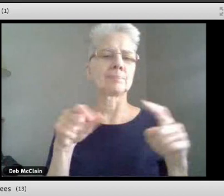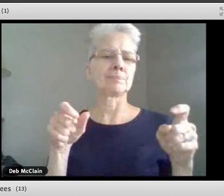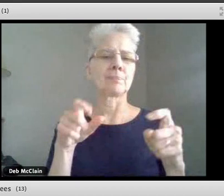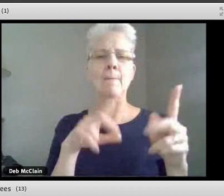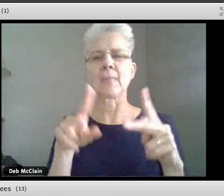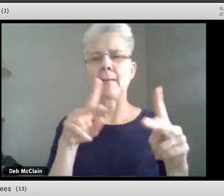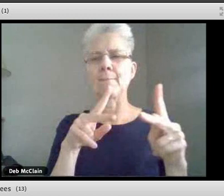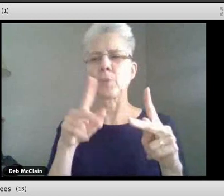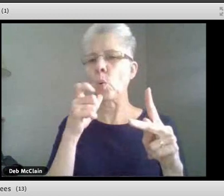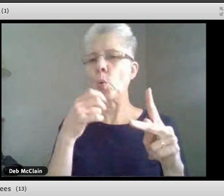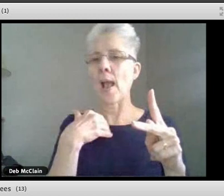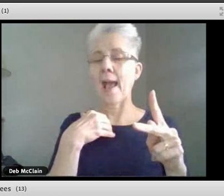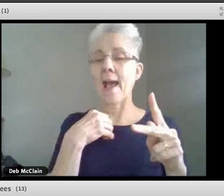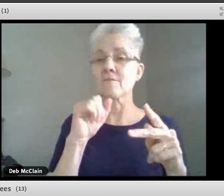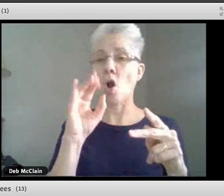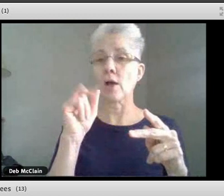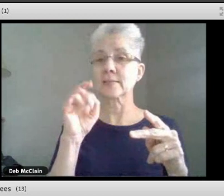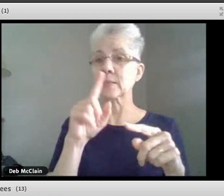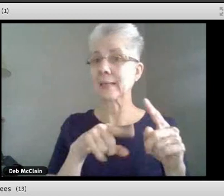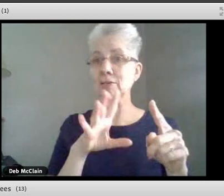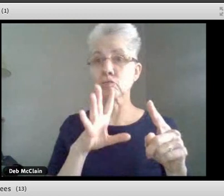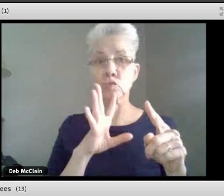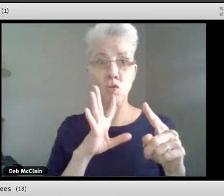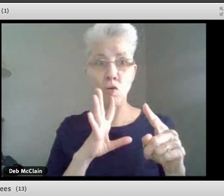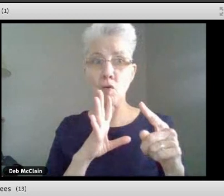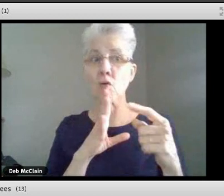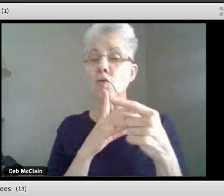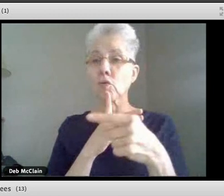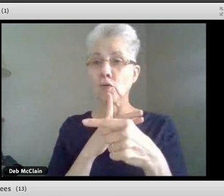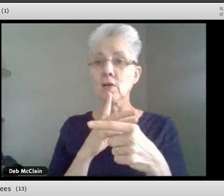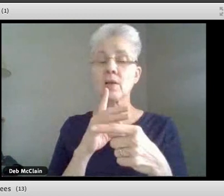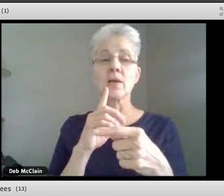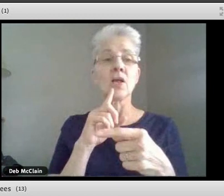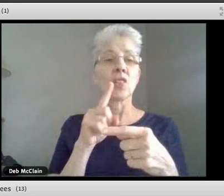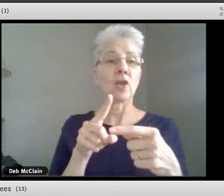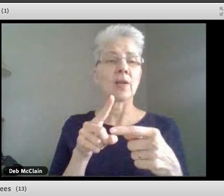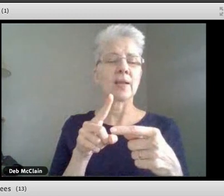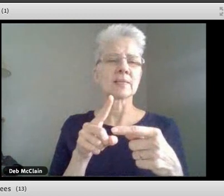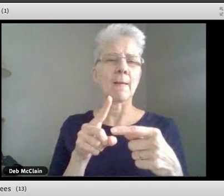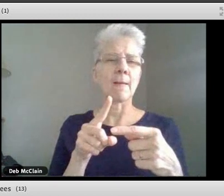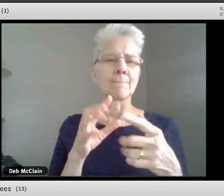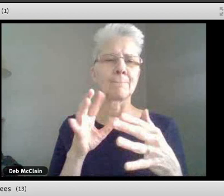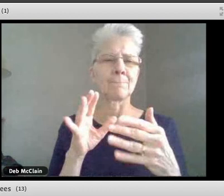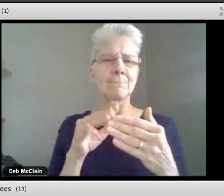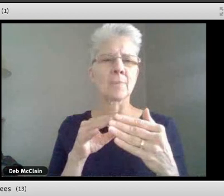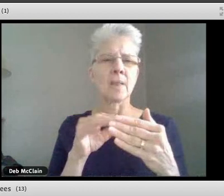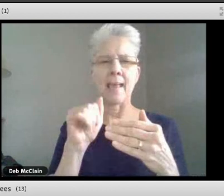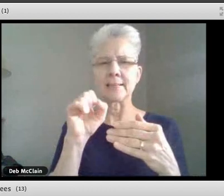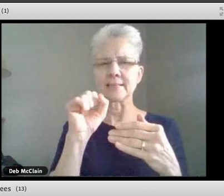There's an American Sign Language dictionary. There are resources out there in apps, for instance,